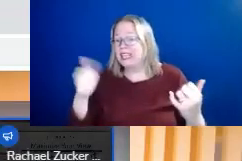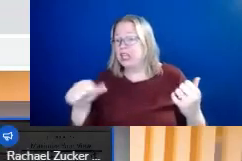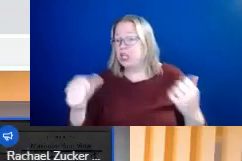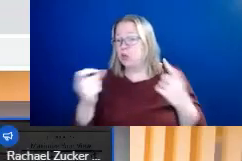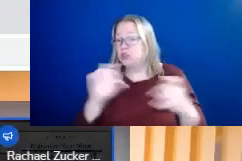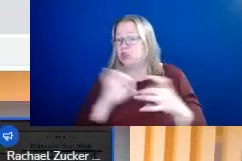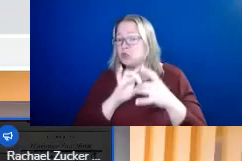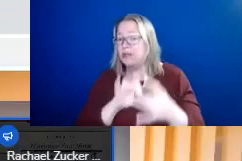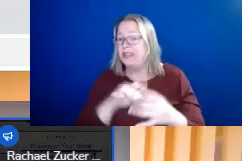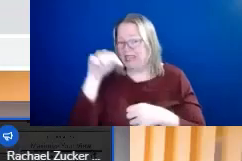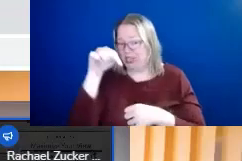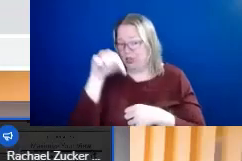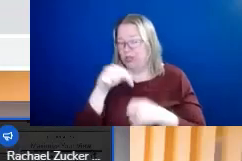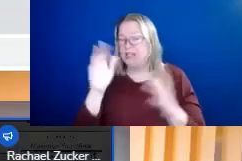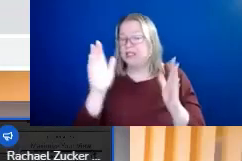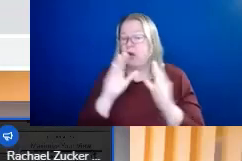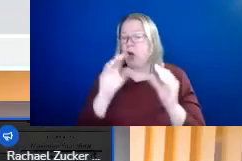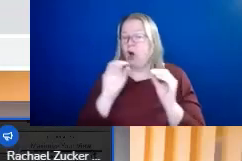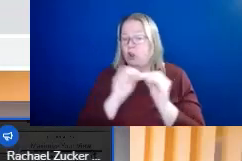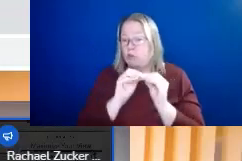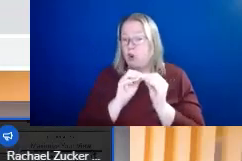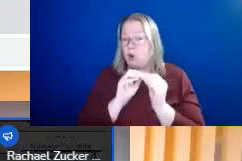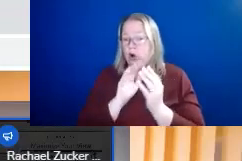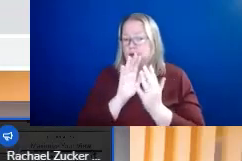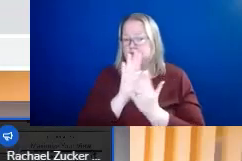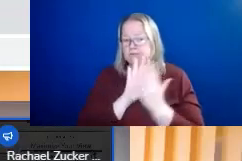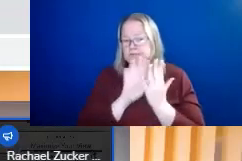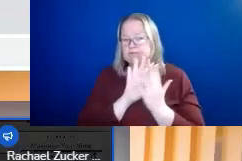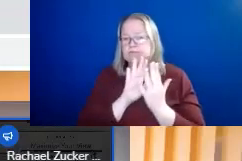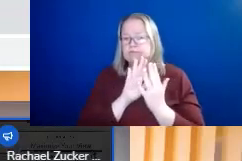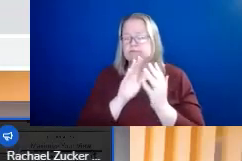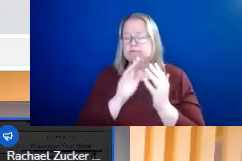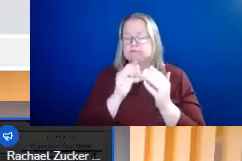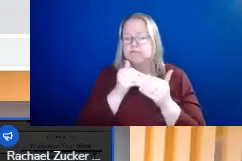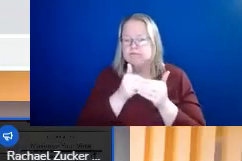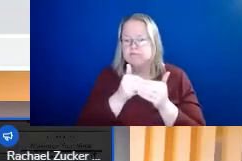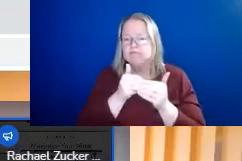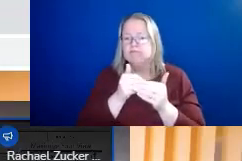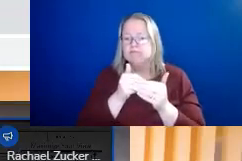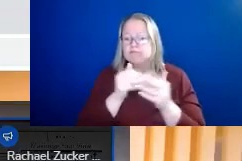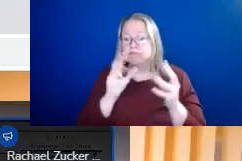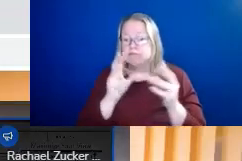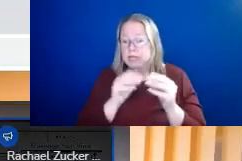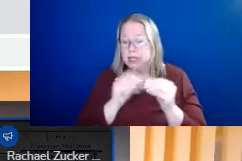to this smaller more intimate setting 12:26:17 that we can address? There is a 12:26:21 couple